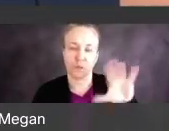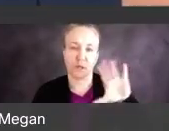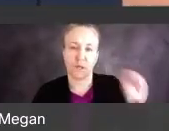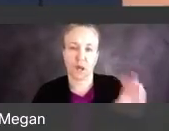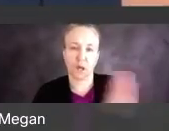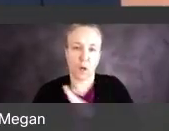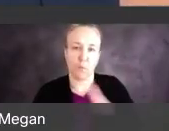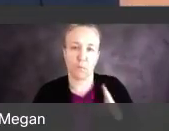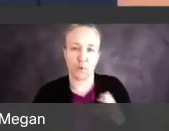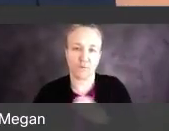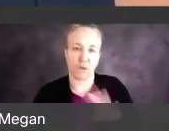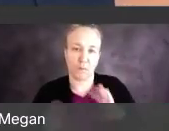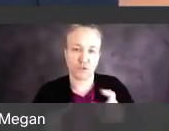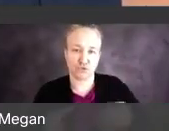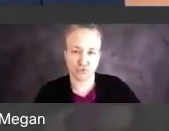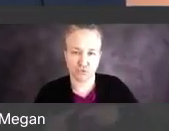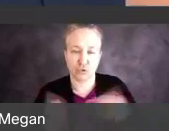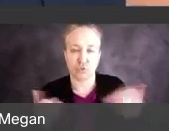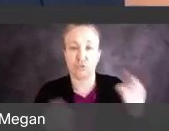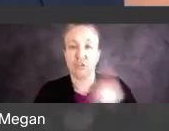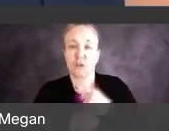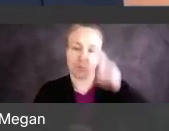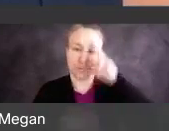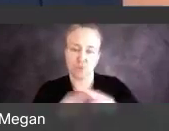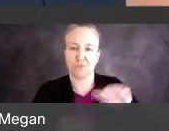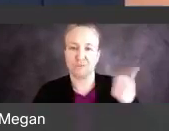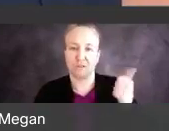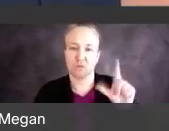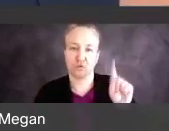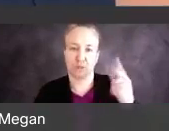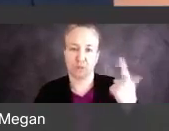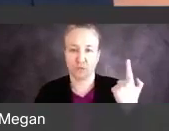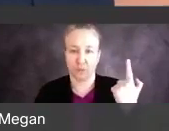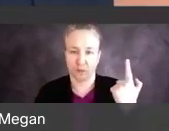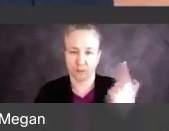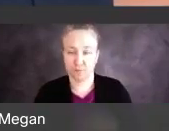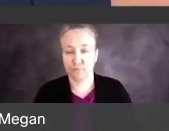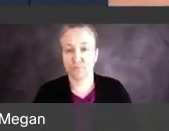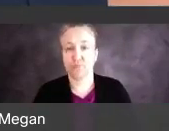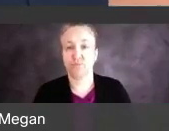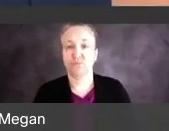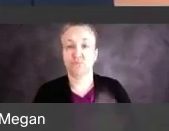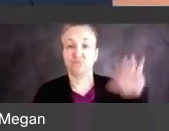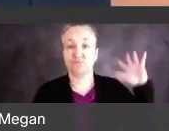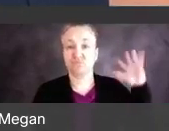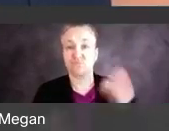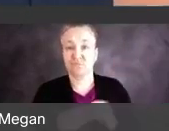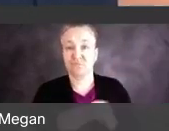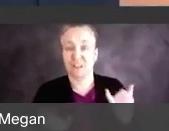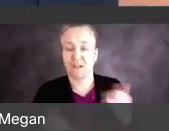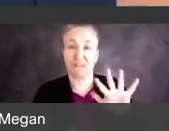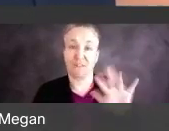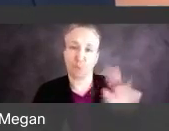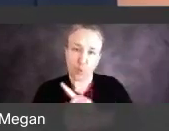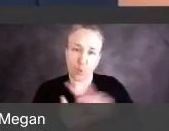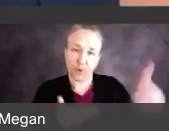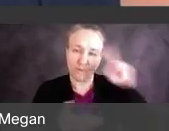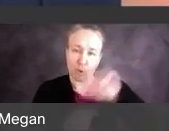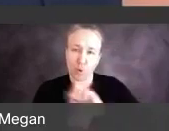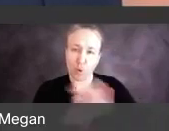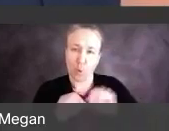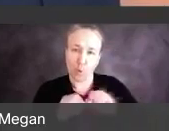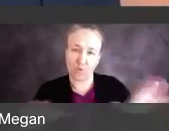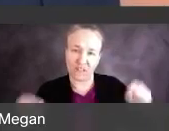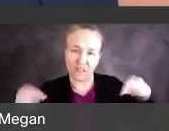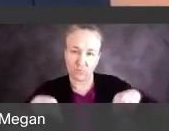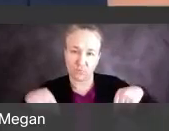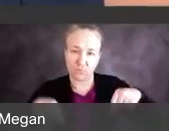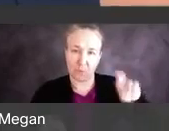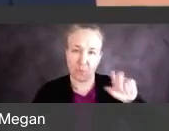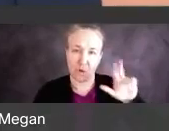Today is March the 10th, 2021. We are in week 53 of the COVID pandemic here in Montgomery County. This